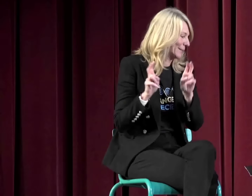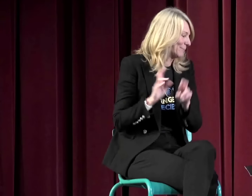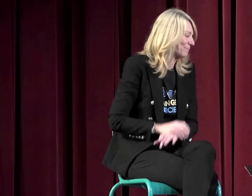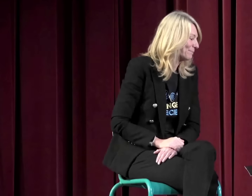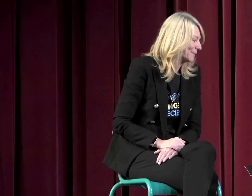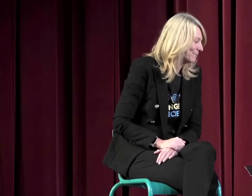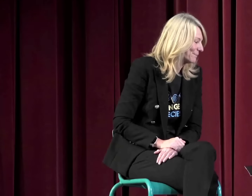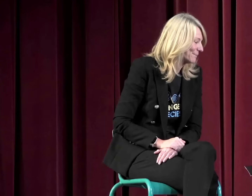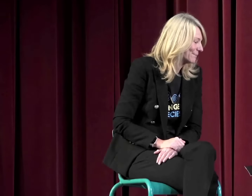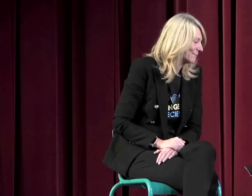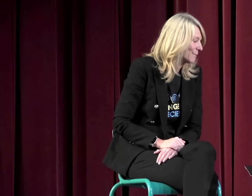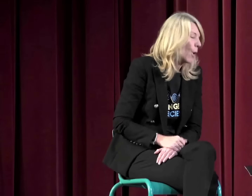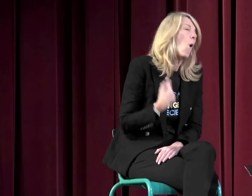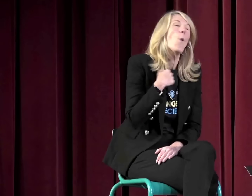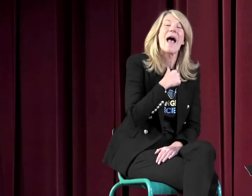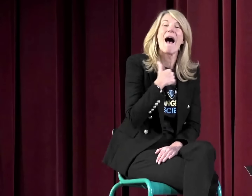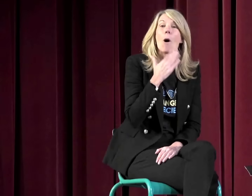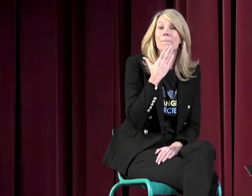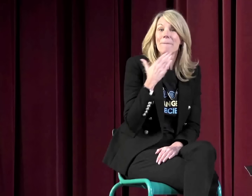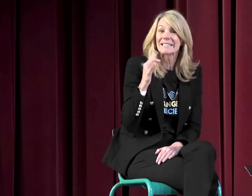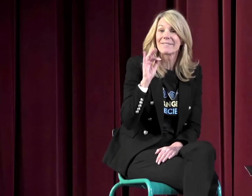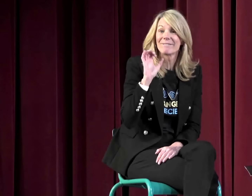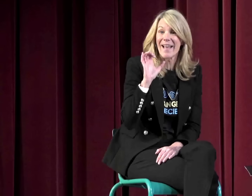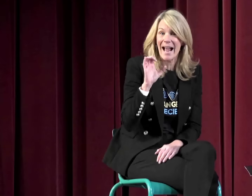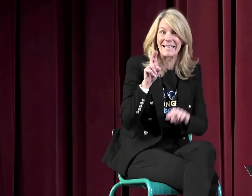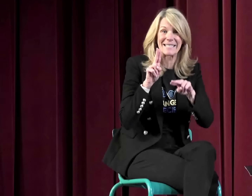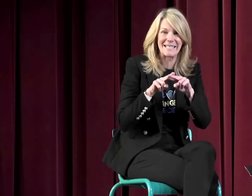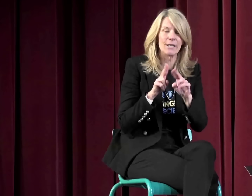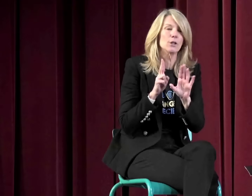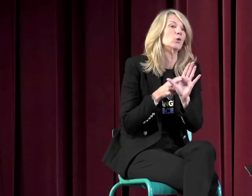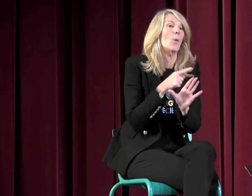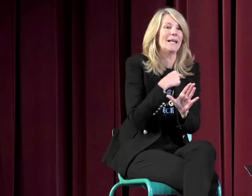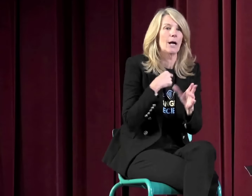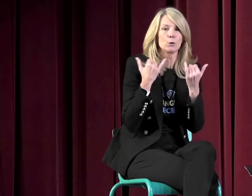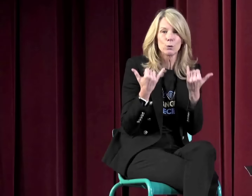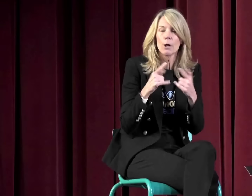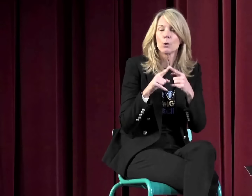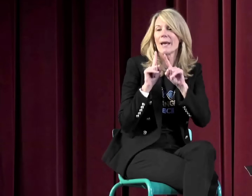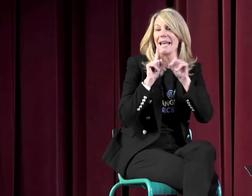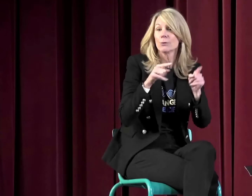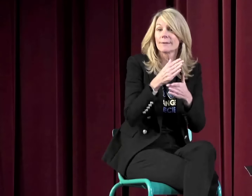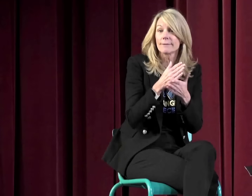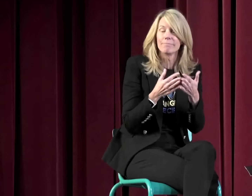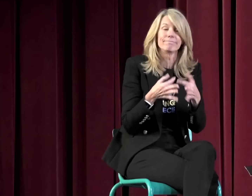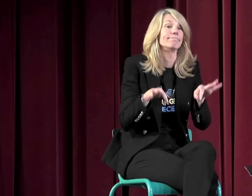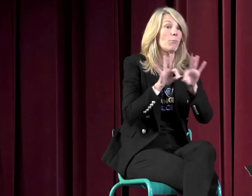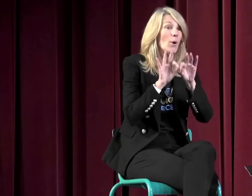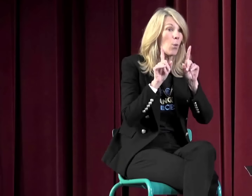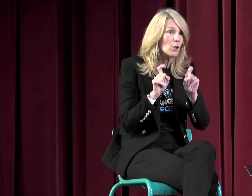It is a great one that is before us. We have faculty joining us on today's panel to answer important questions